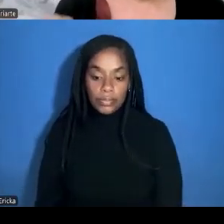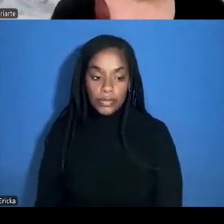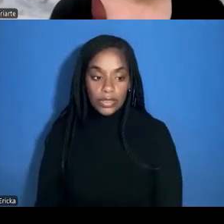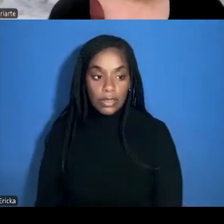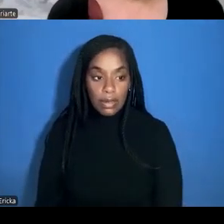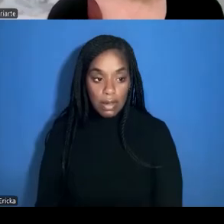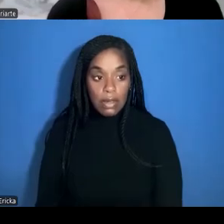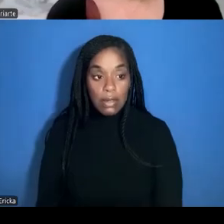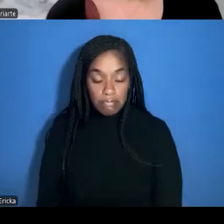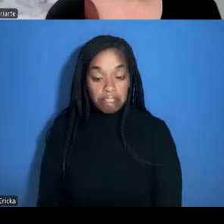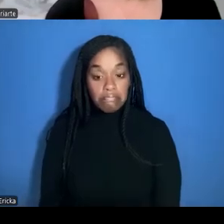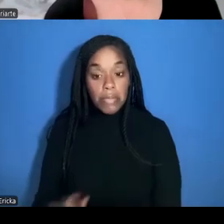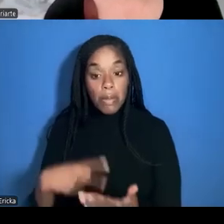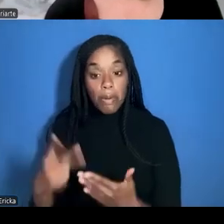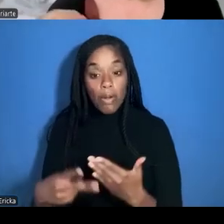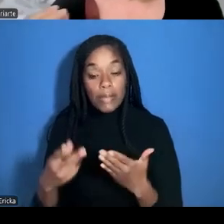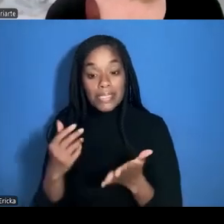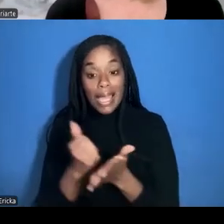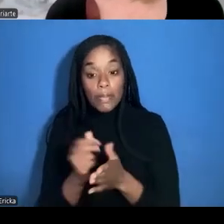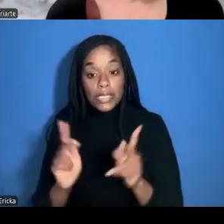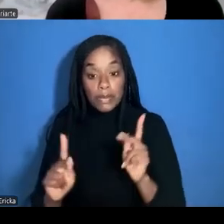who qualify to have these accounts,